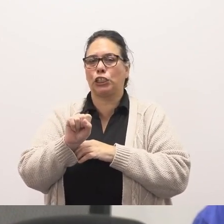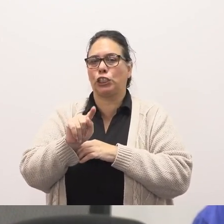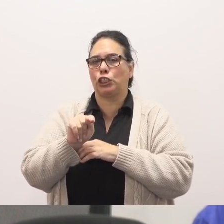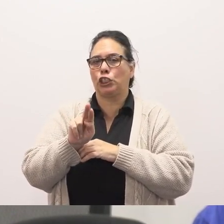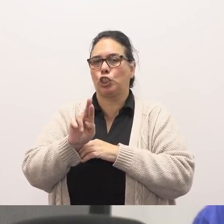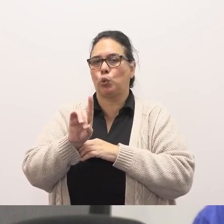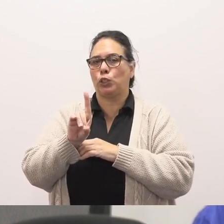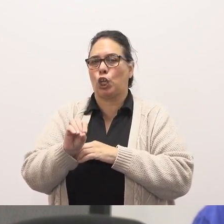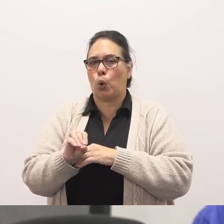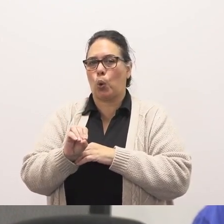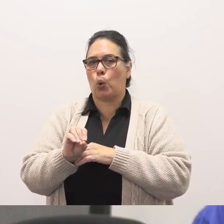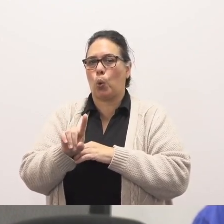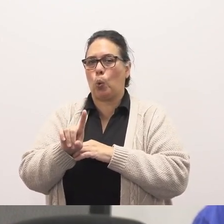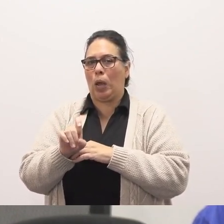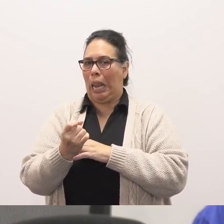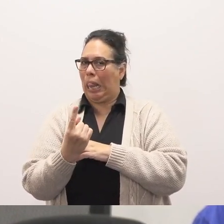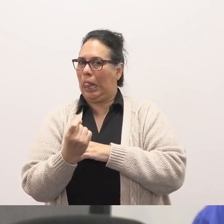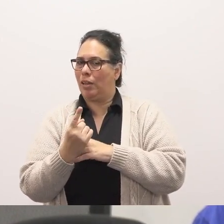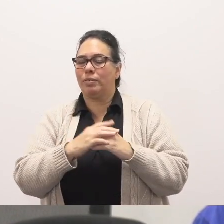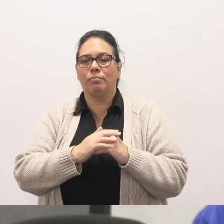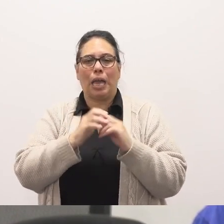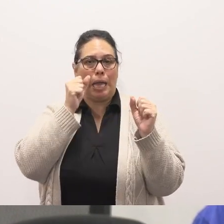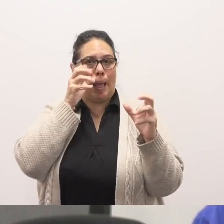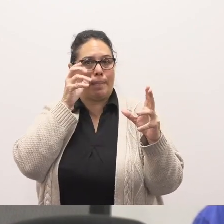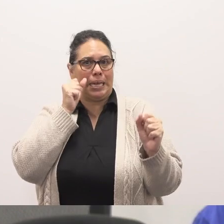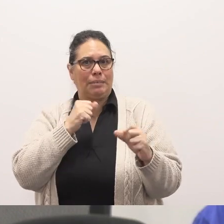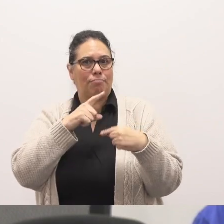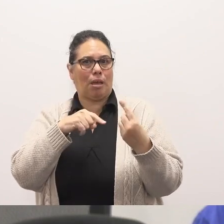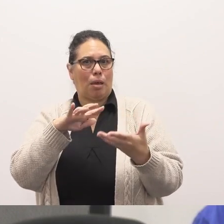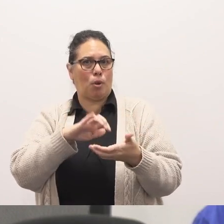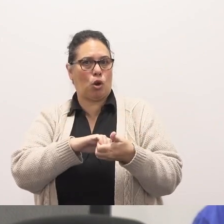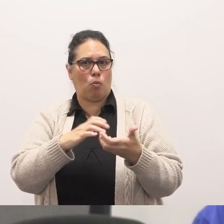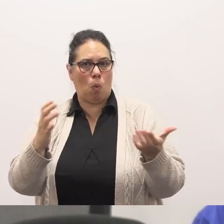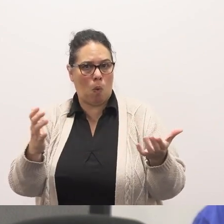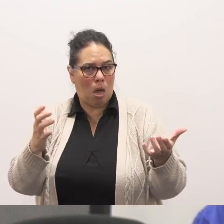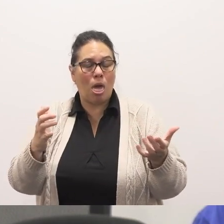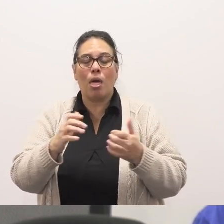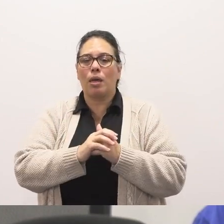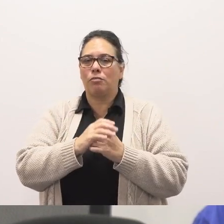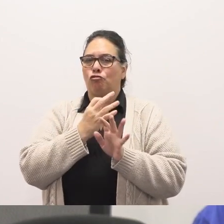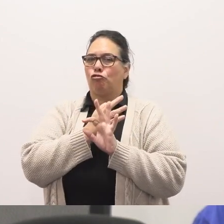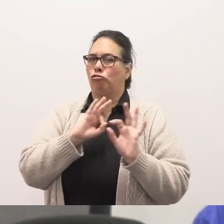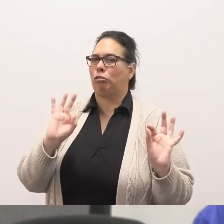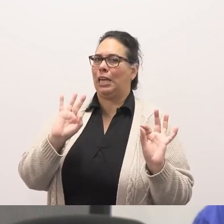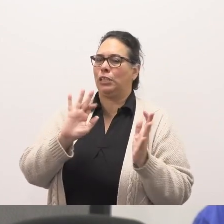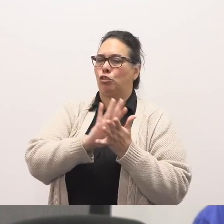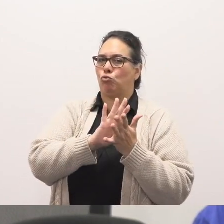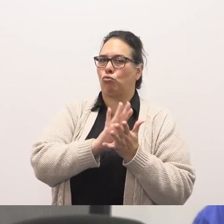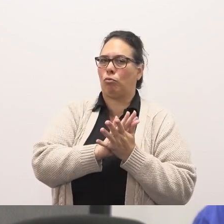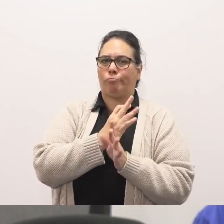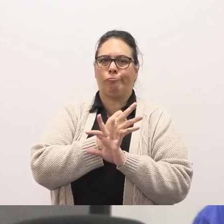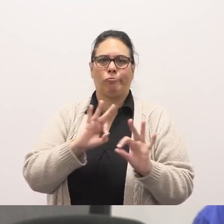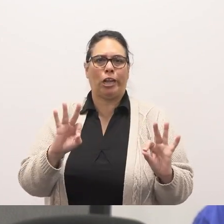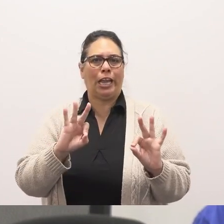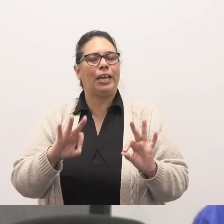Possibly the most amazing thing about the partnership is that it is completely free to the school and the district, including the tens of thousands